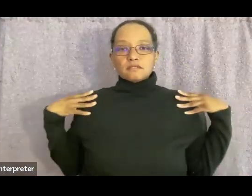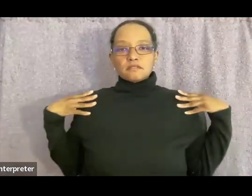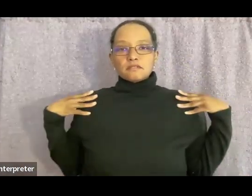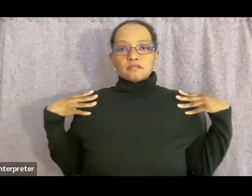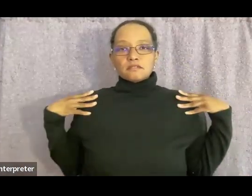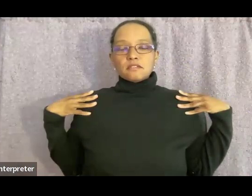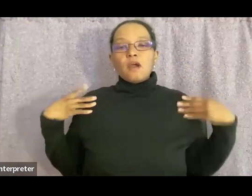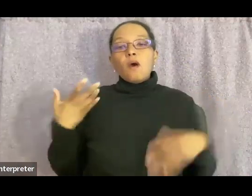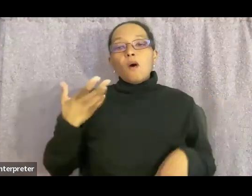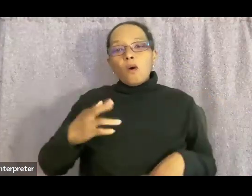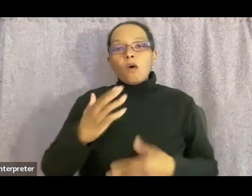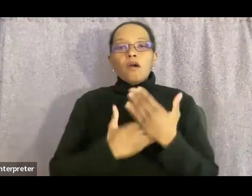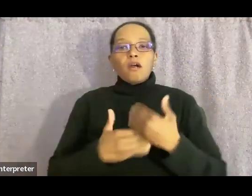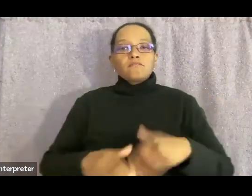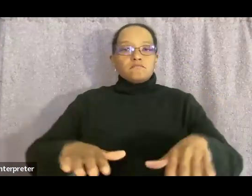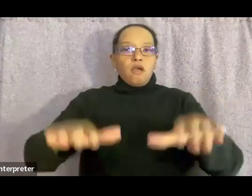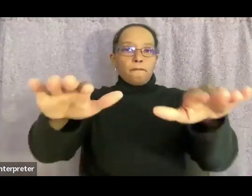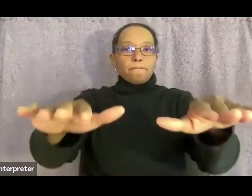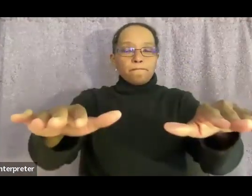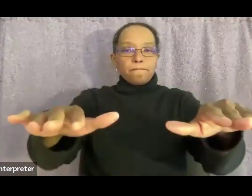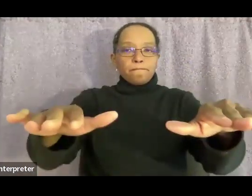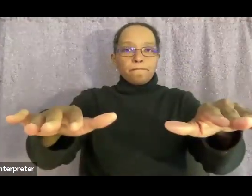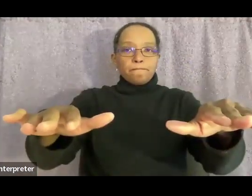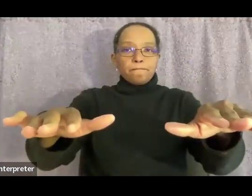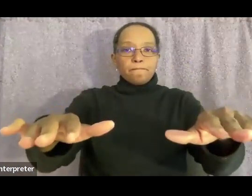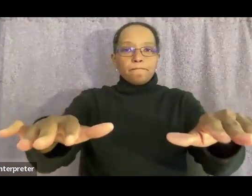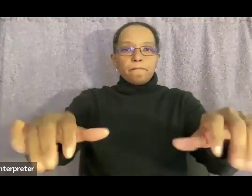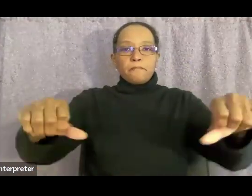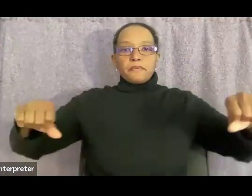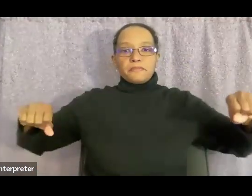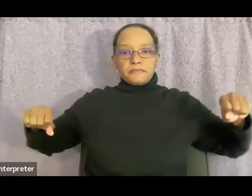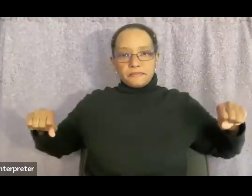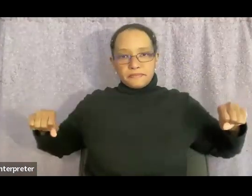Or you could go for arms up, pulling down, then squeeze.